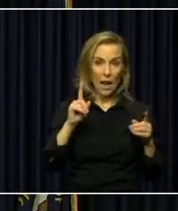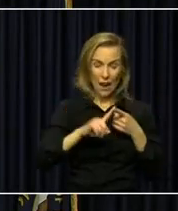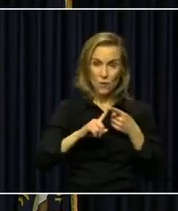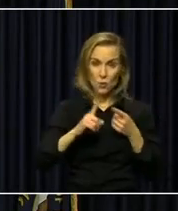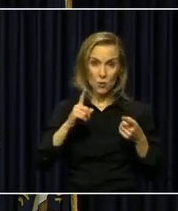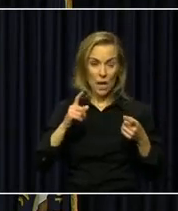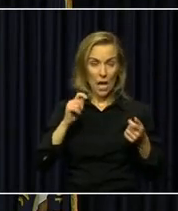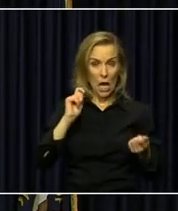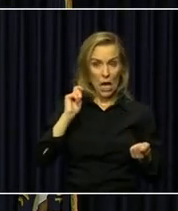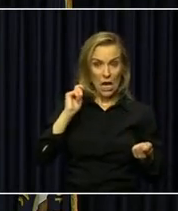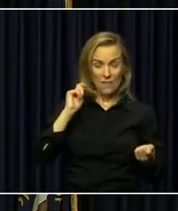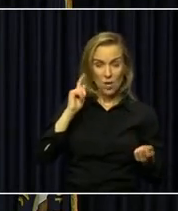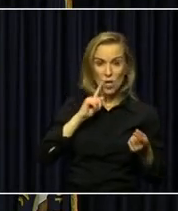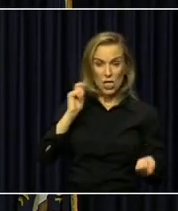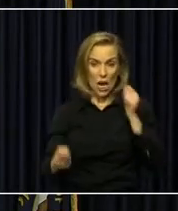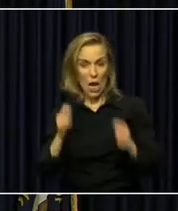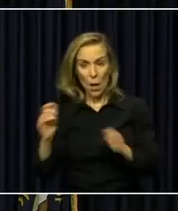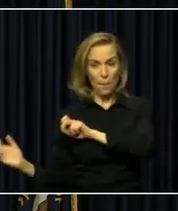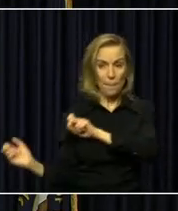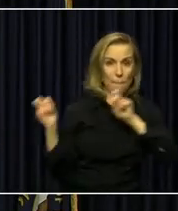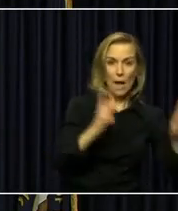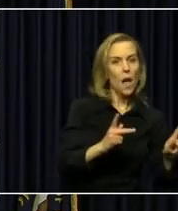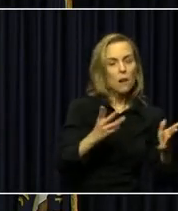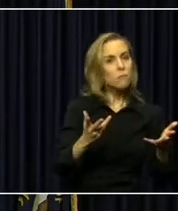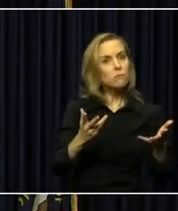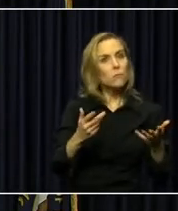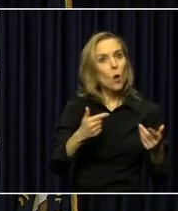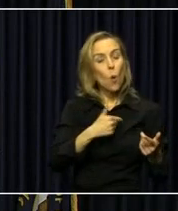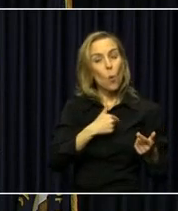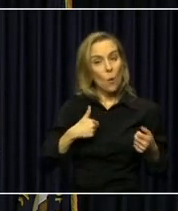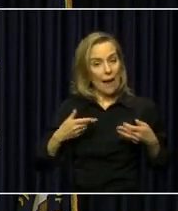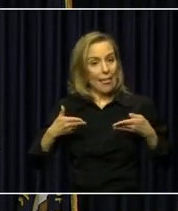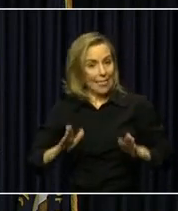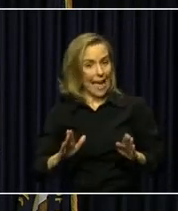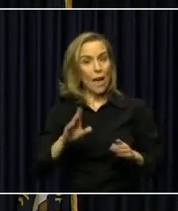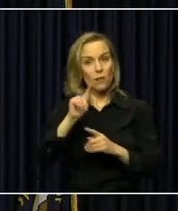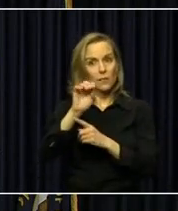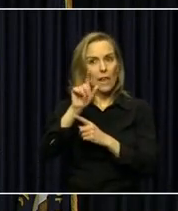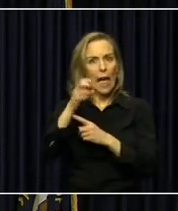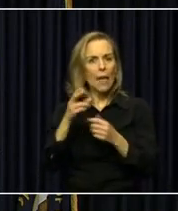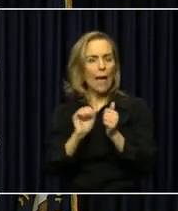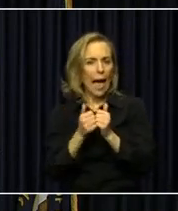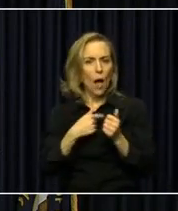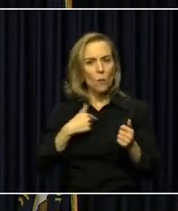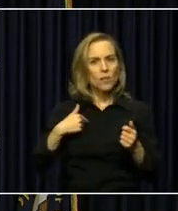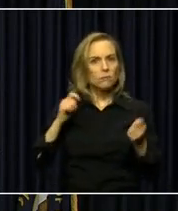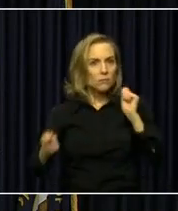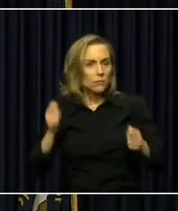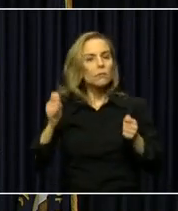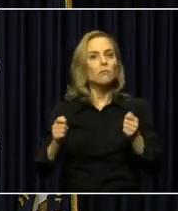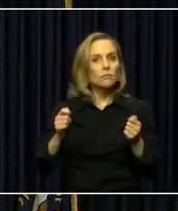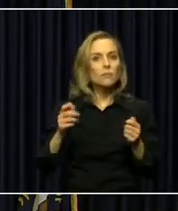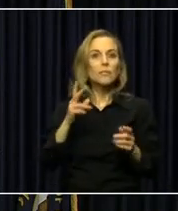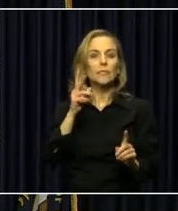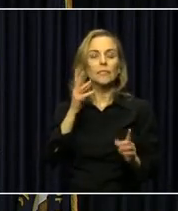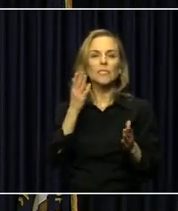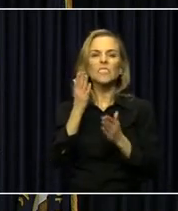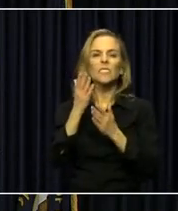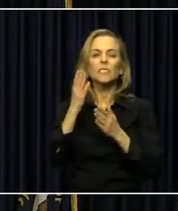WHO REFUSE TO APPOINTMENT OF OUR LOCAL HEALTH DEPARTMENTS HAVE TAKEN OVER THOSE PROBLEMS YOU'VE SEEN JEFFERSON COUNTY TAKE SOME